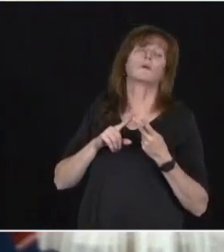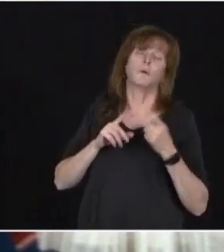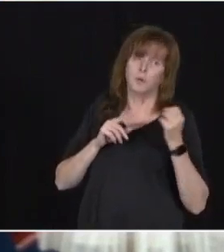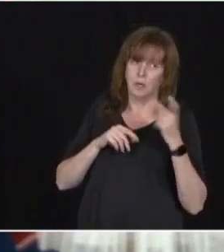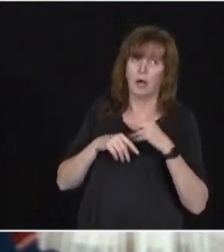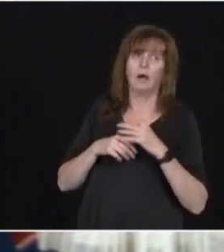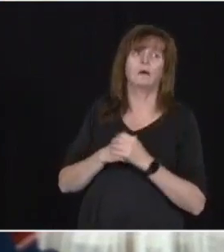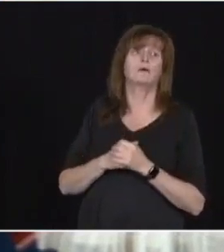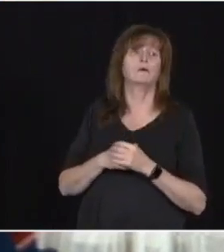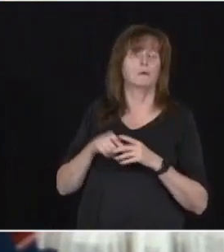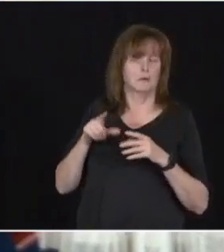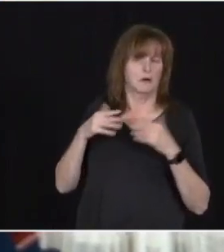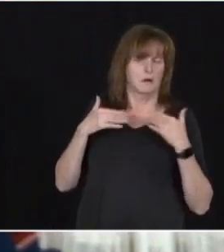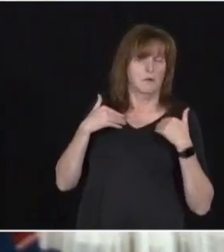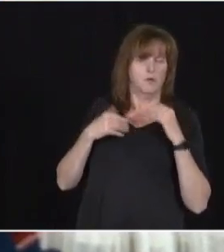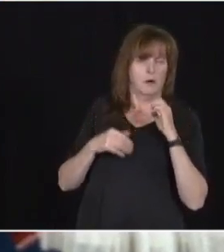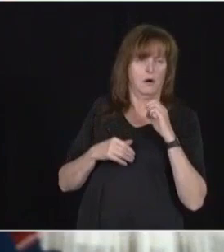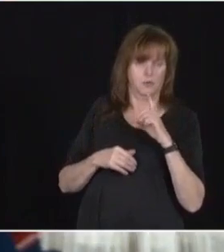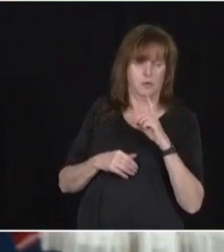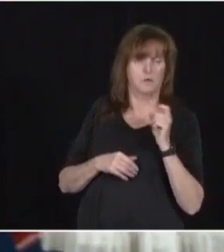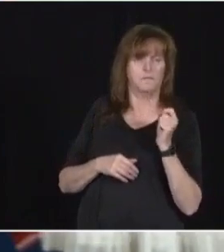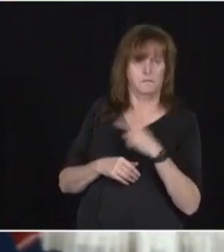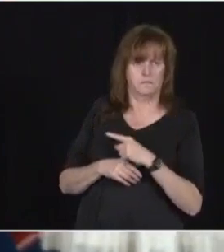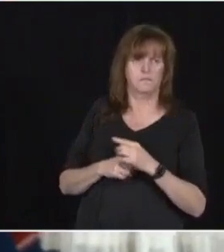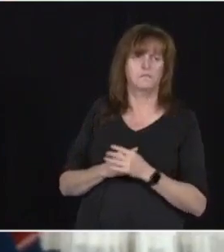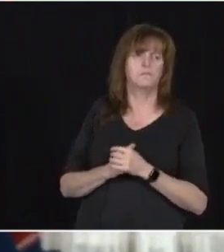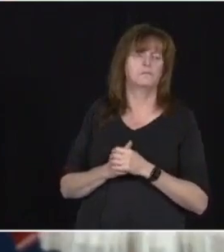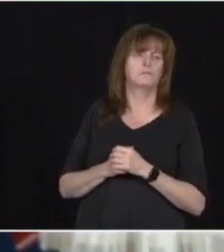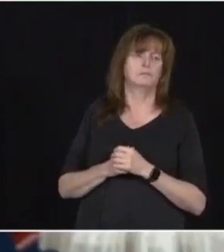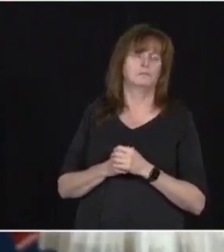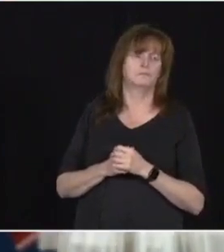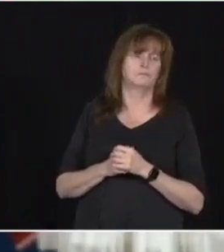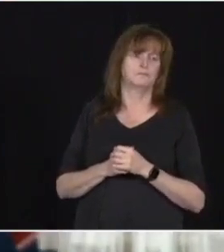My follow-up is for the ministry. Minister,